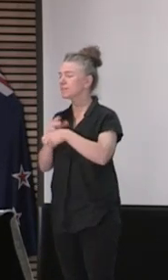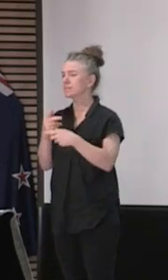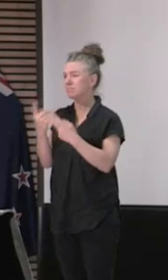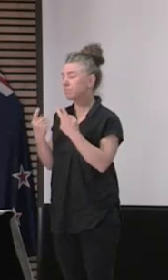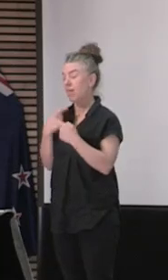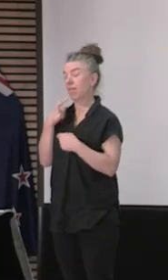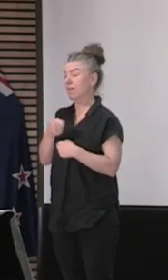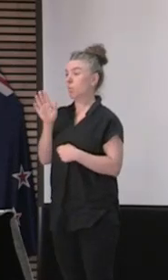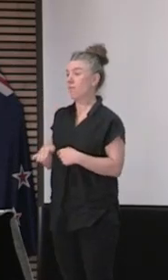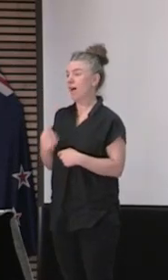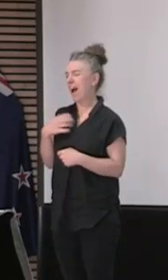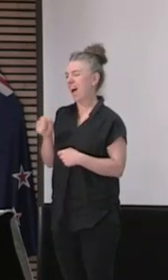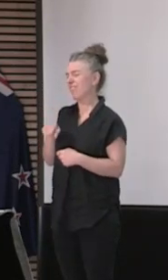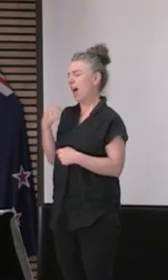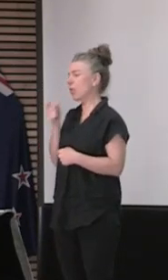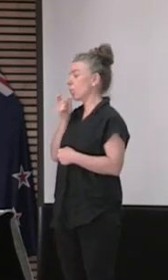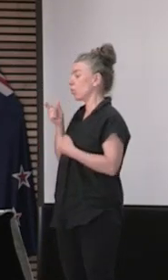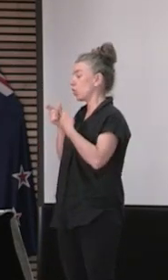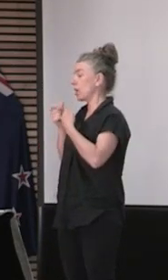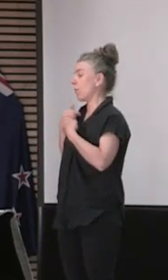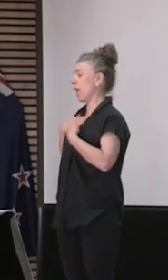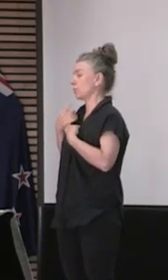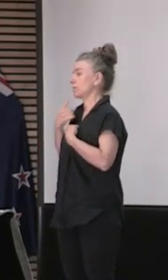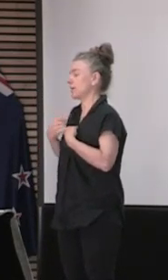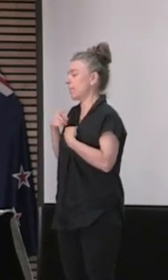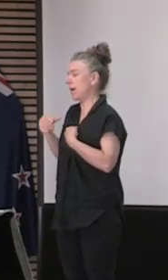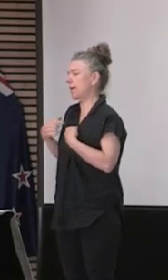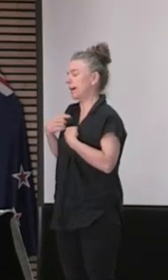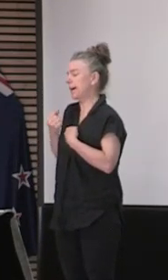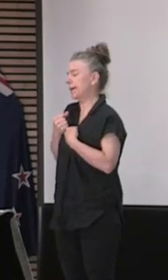I have other words, but I probably can't use themhere.